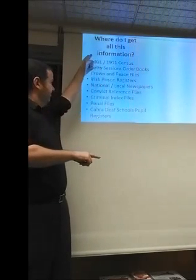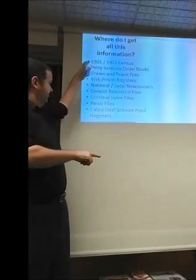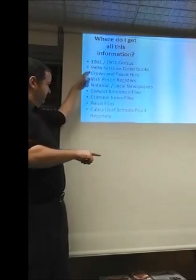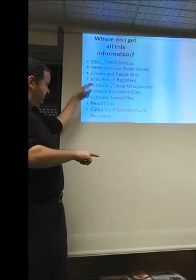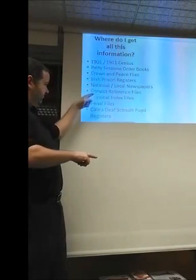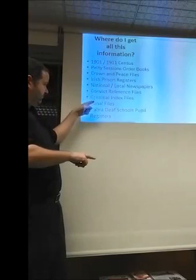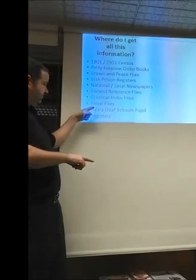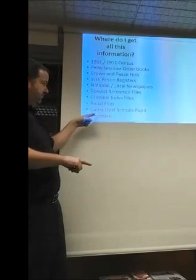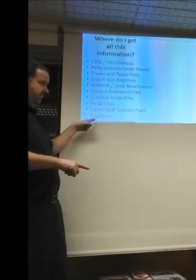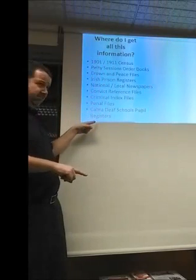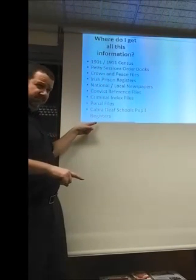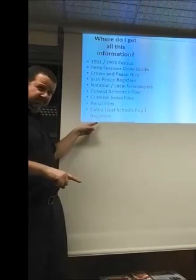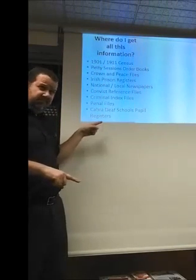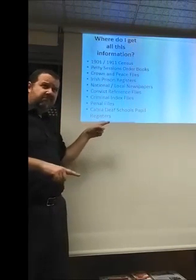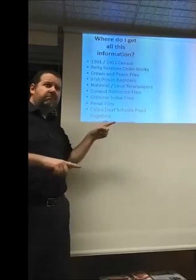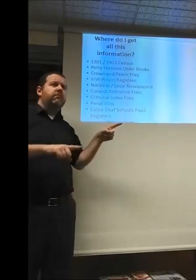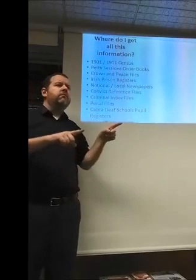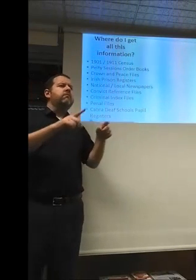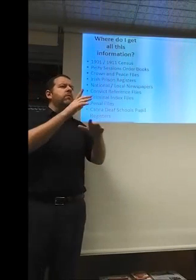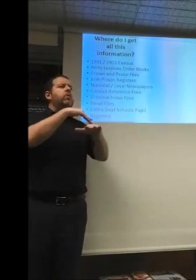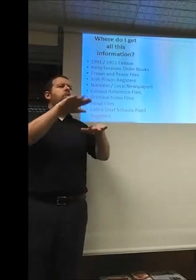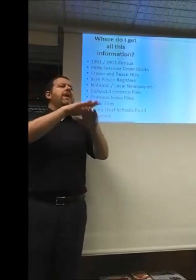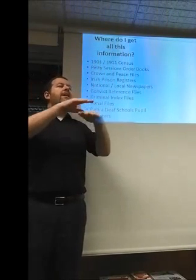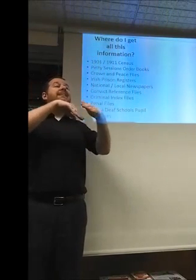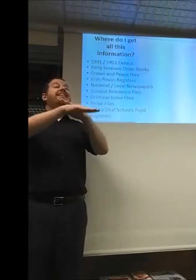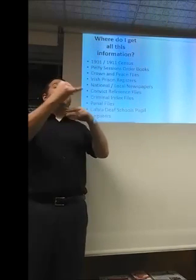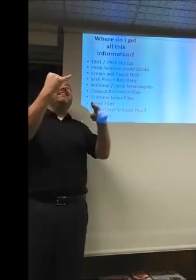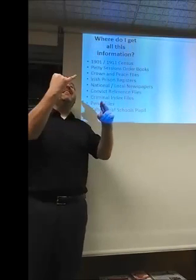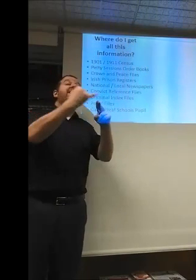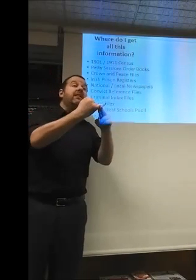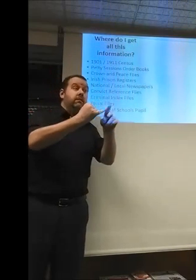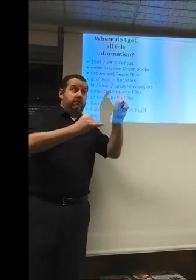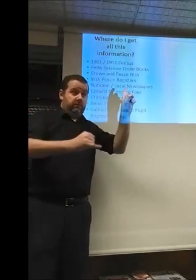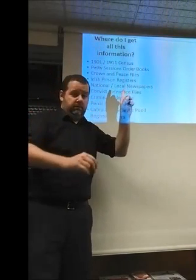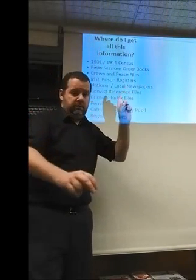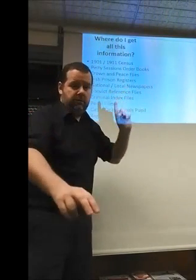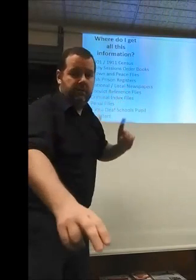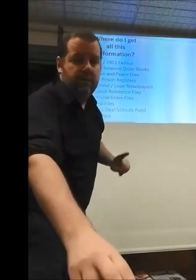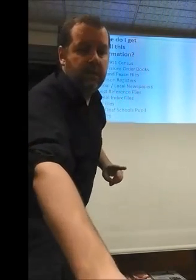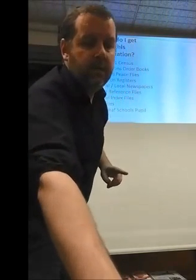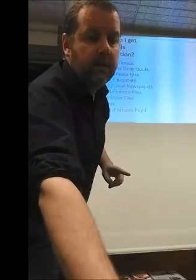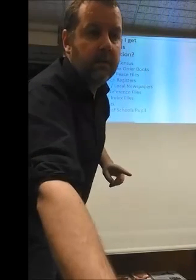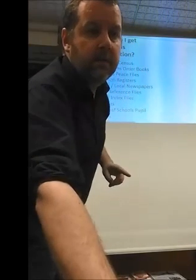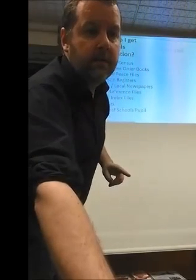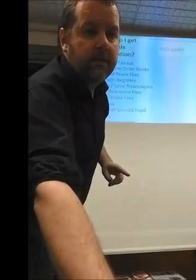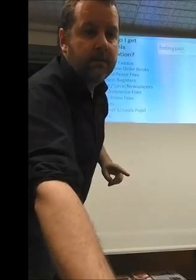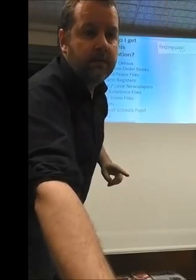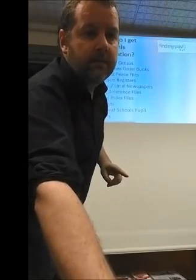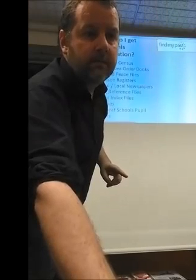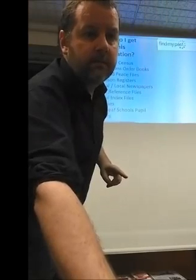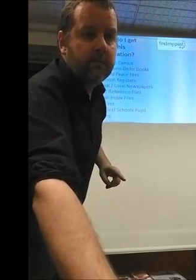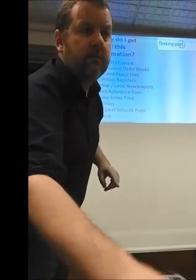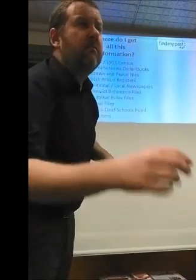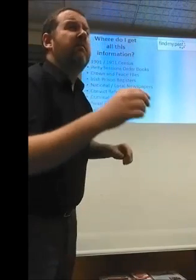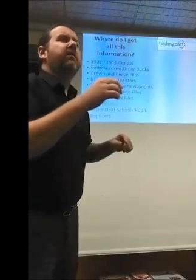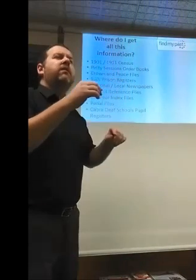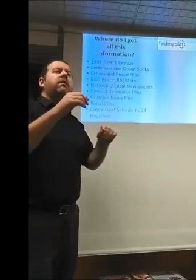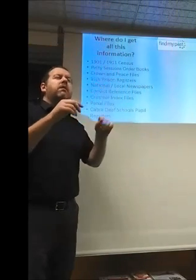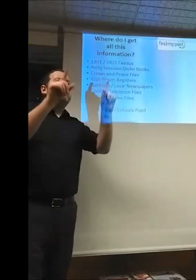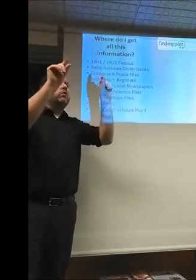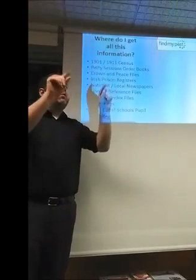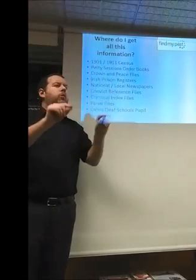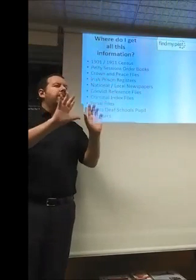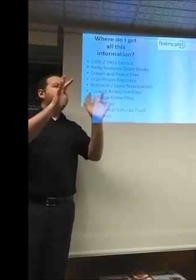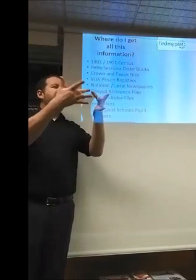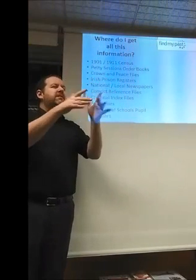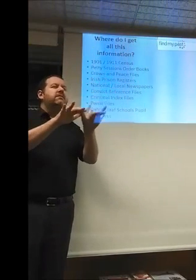from these different sources.